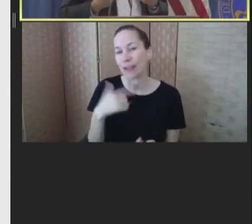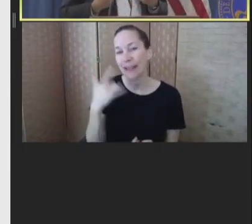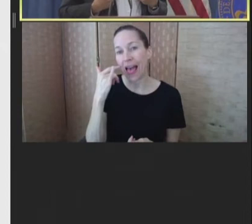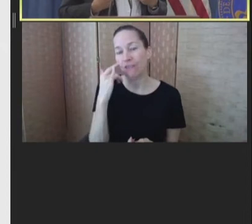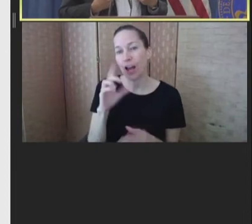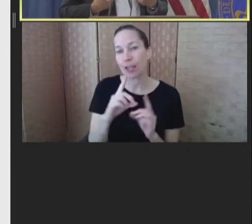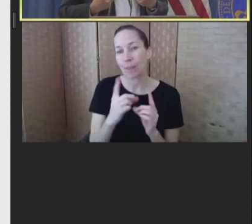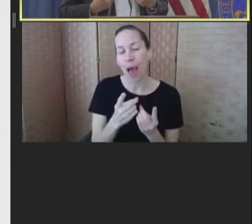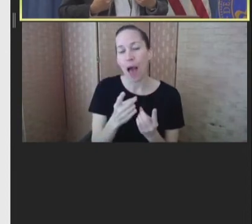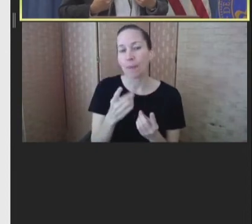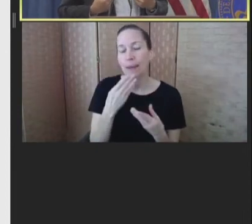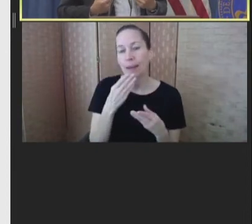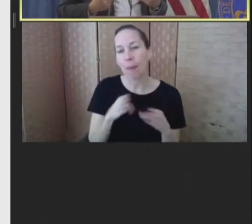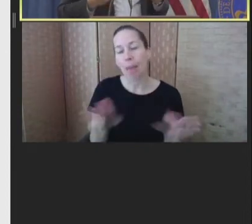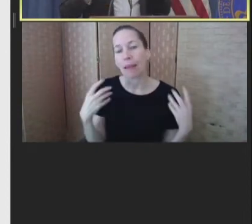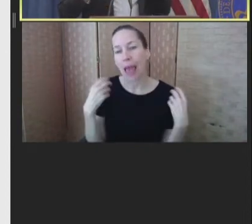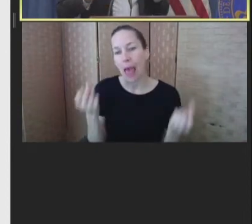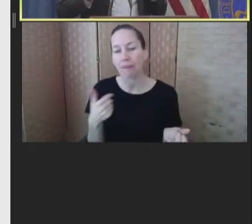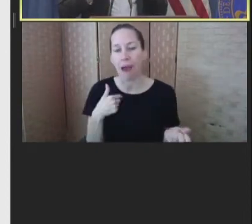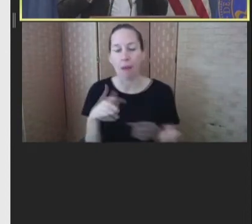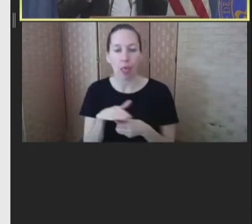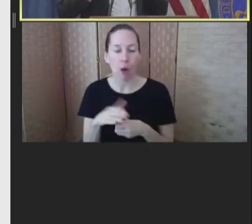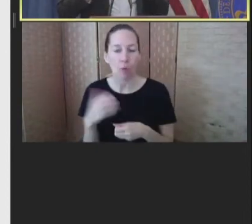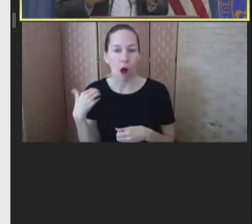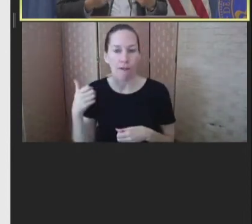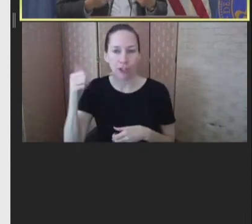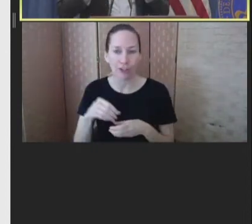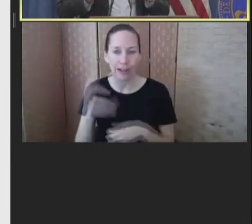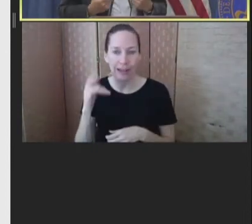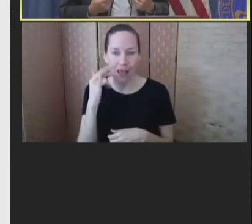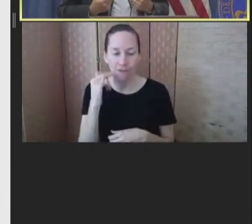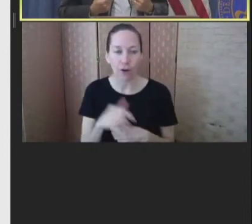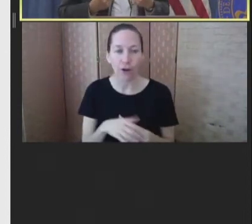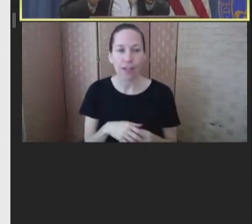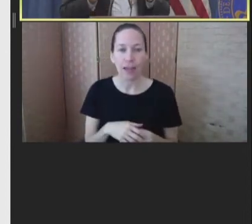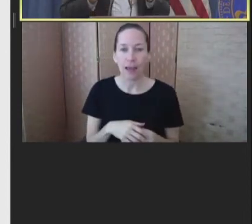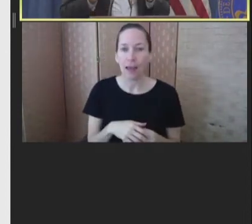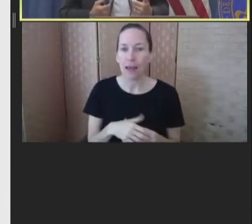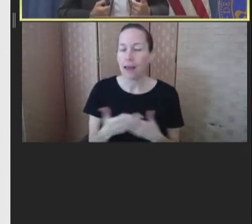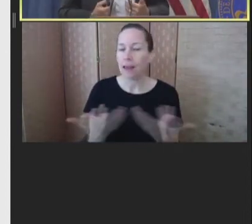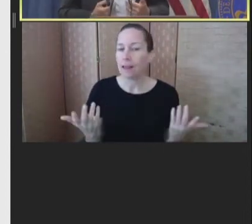health officer in California. It arrives intact and trusted by the local health officer.